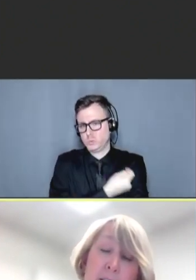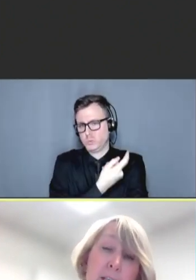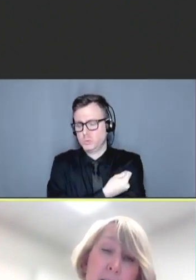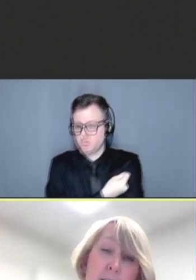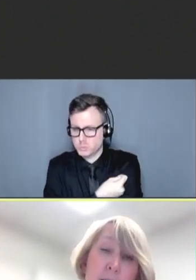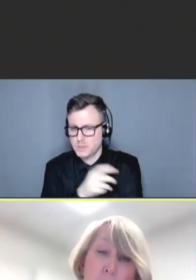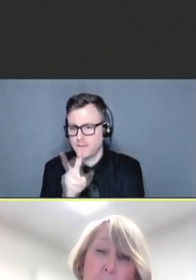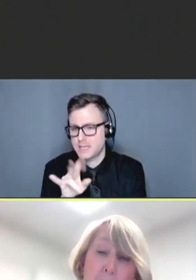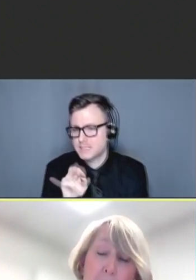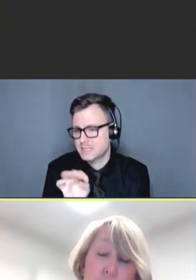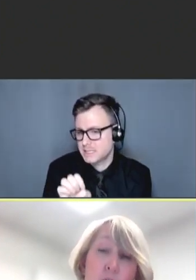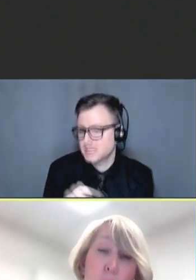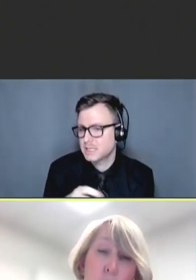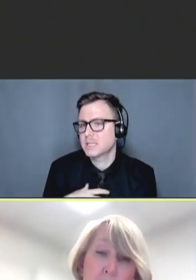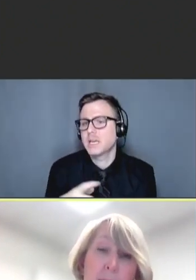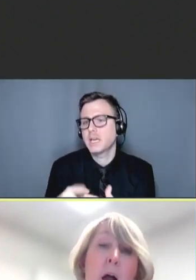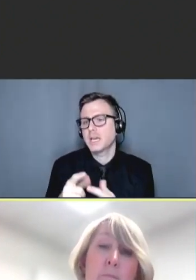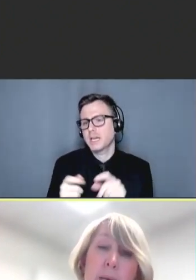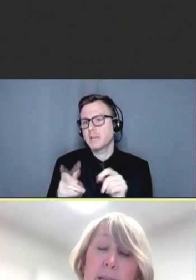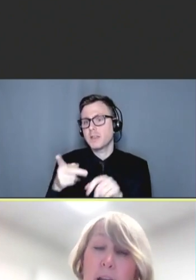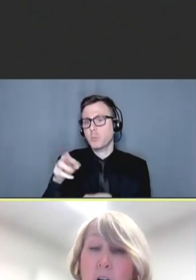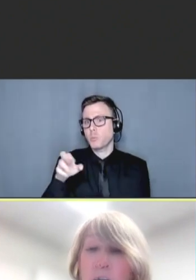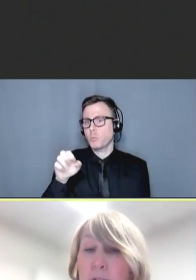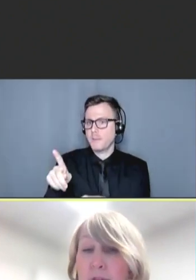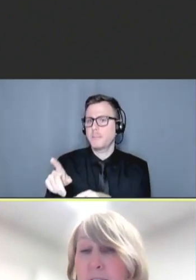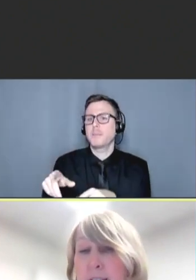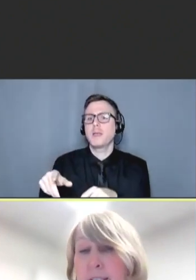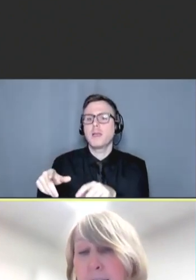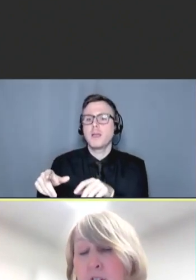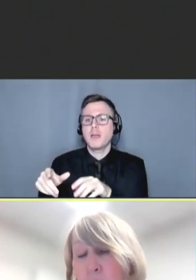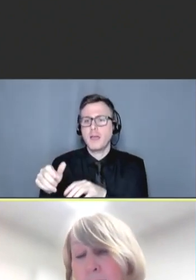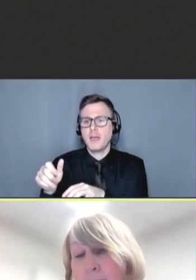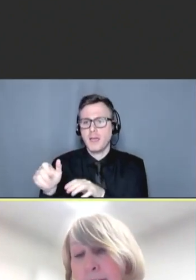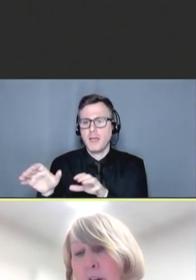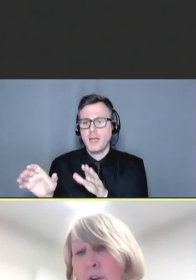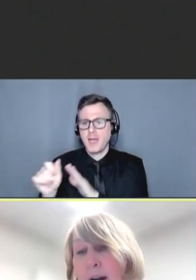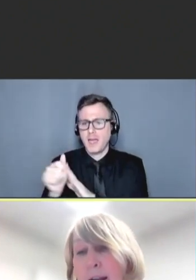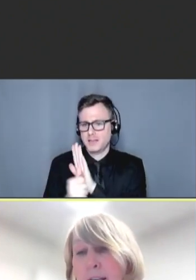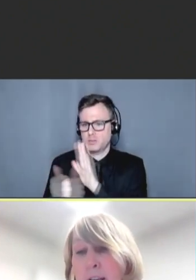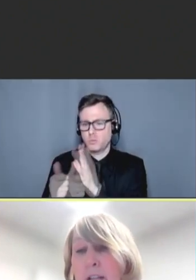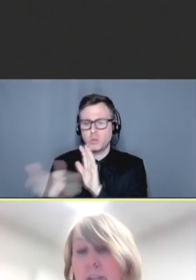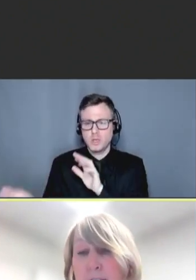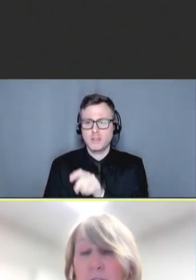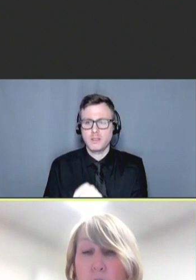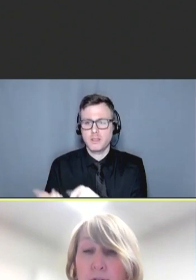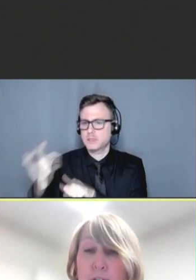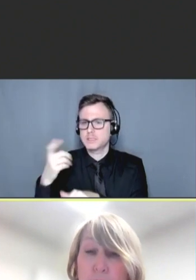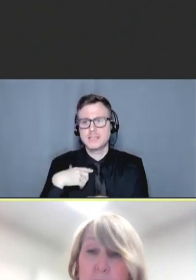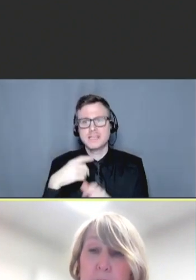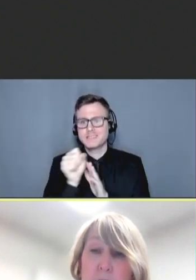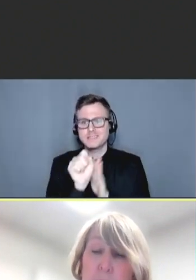As the Prep Act goes away, many of the states don't have it codified in state law for pharmacists